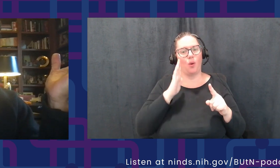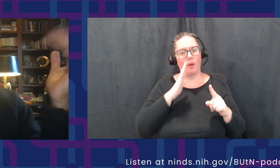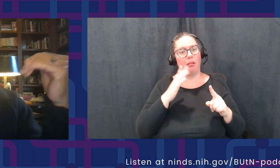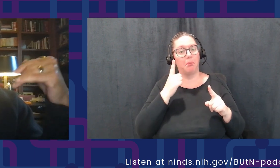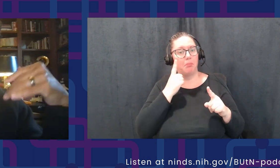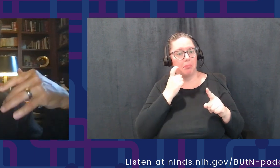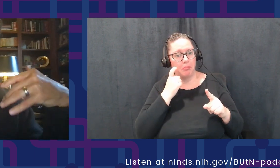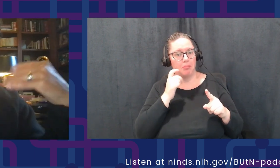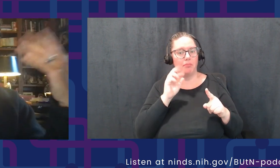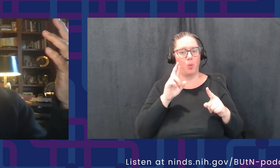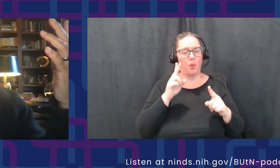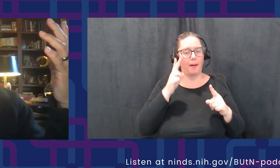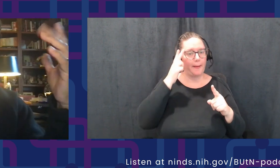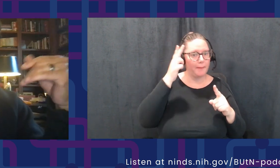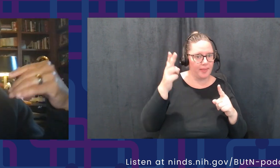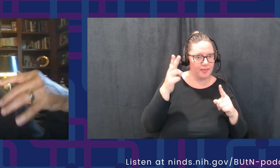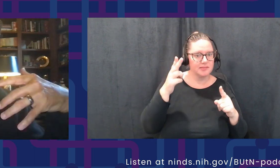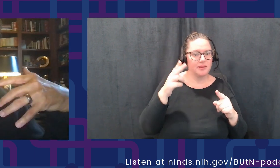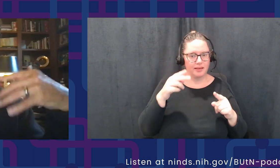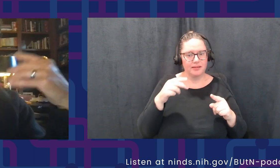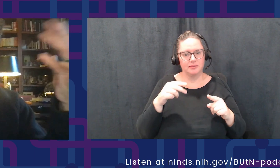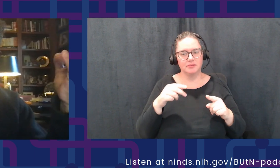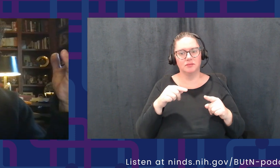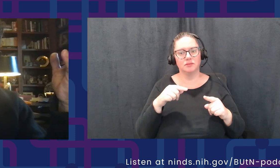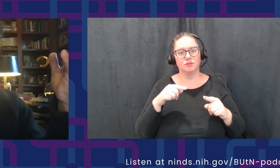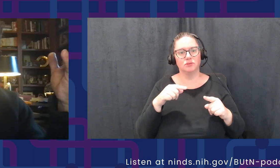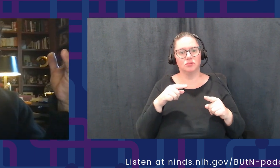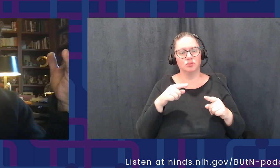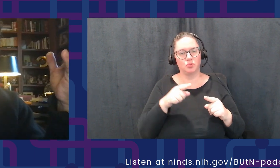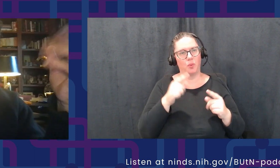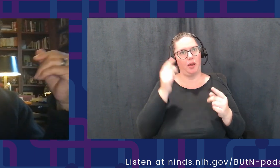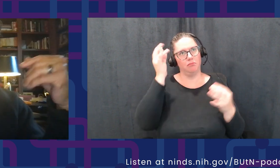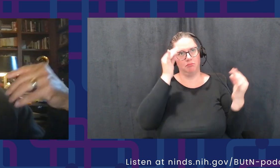but you're about to speculate or you're about to hypothesize, you know, so you